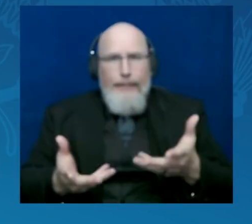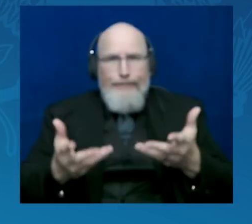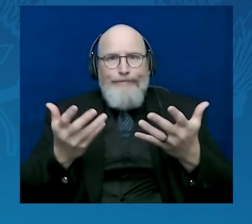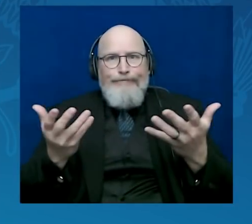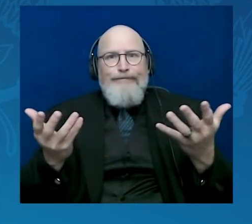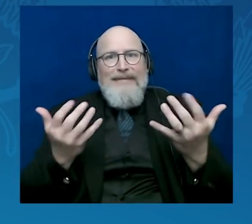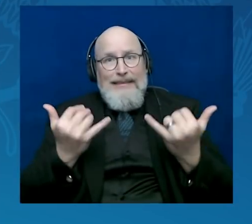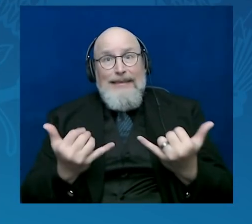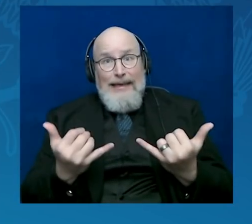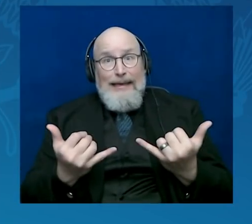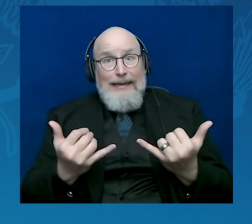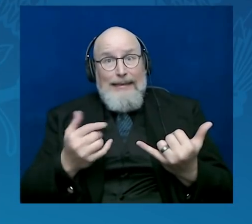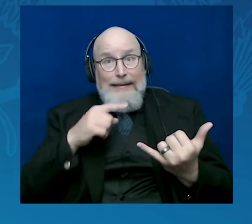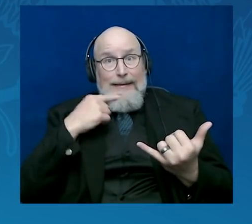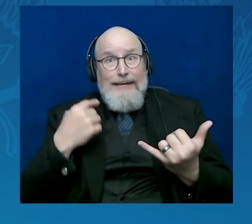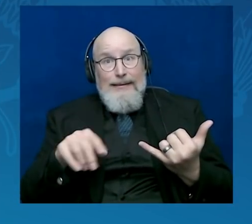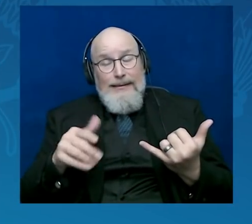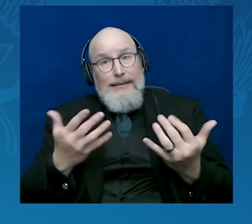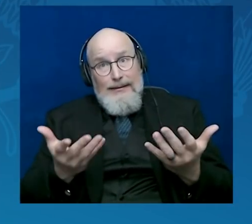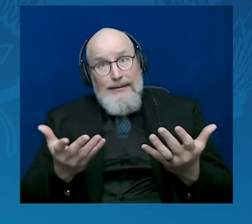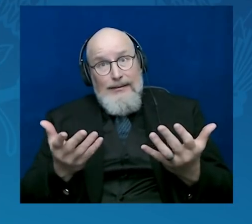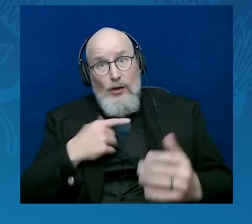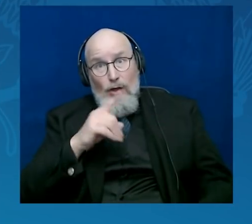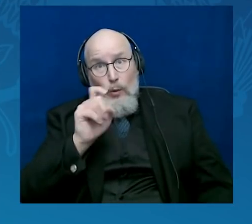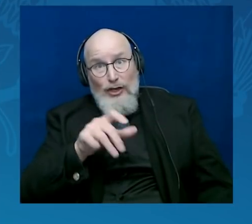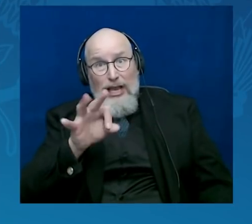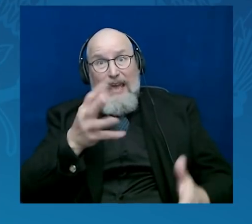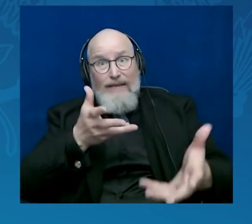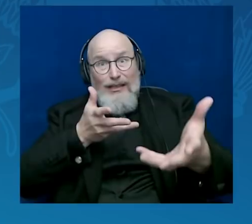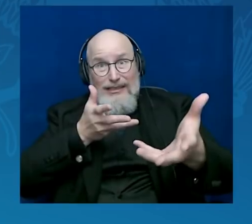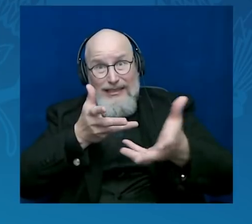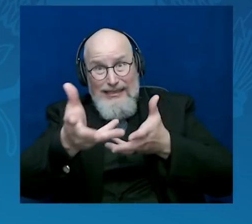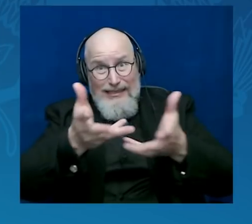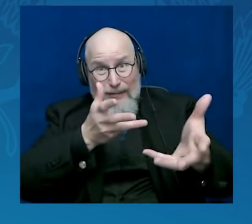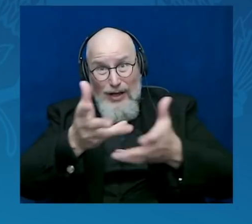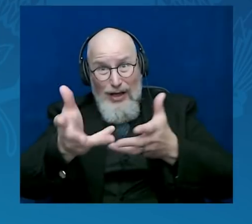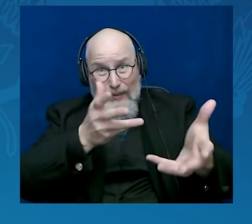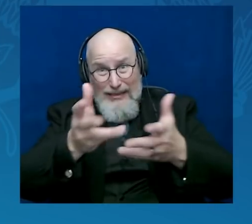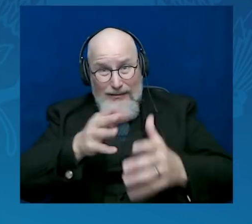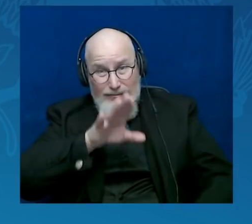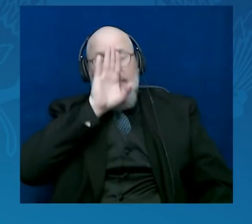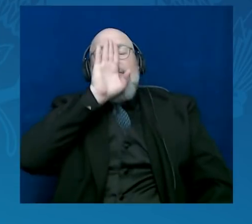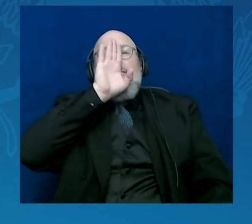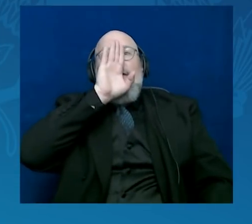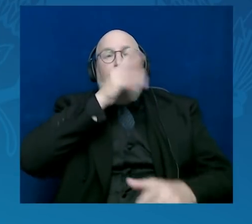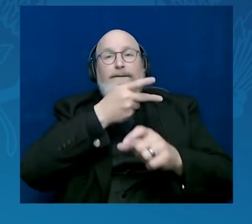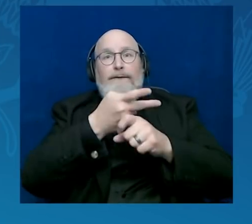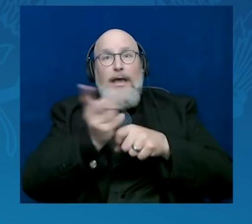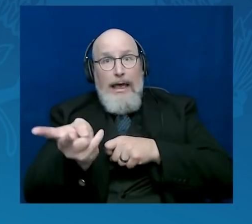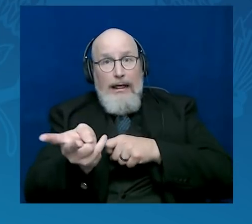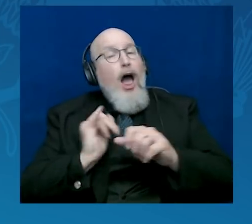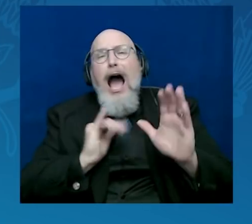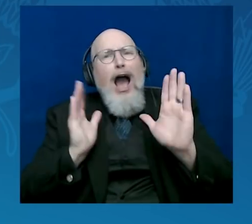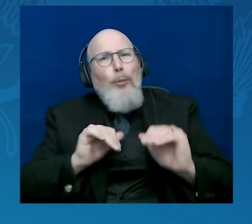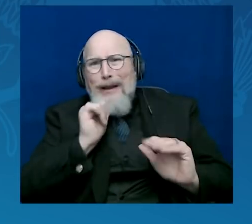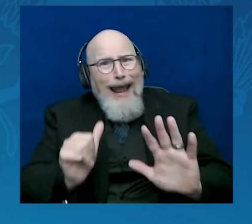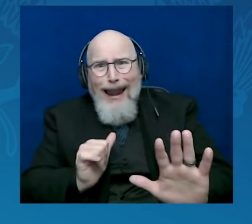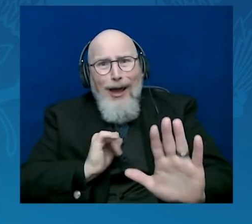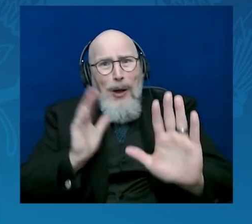And so the question is: If that diplomacy leads to a dead end -- we hope it does not; I said that again in my speech today, the President said it last night --